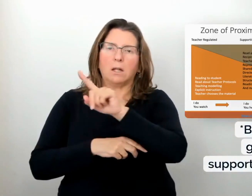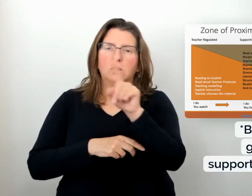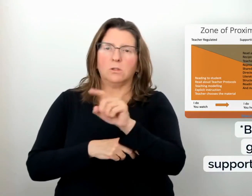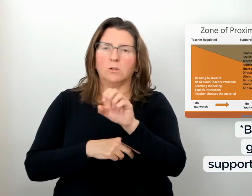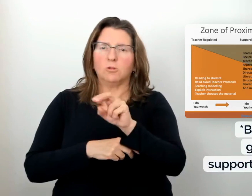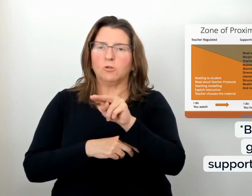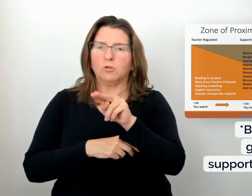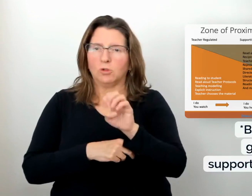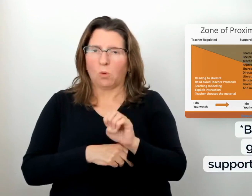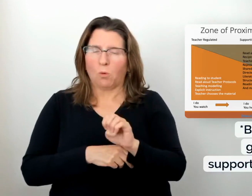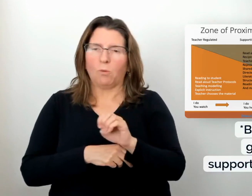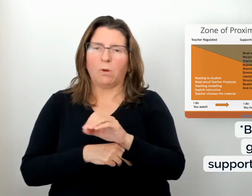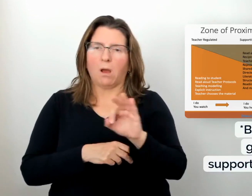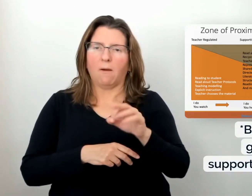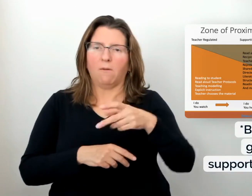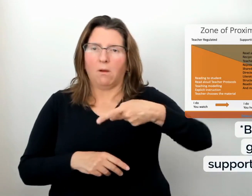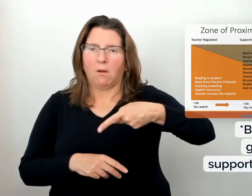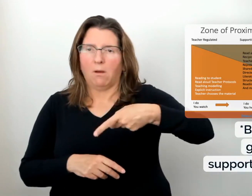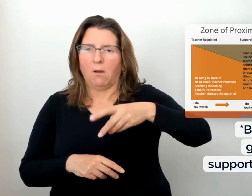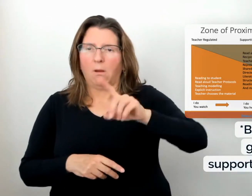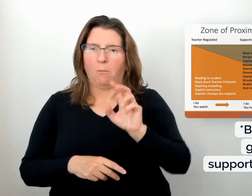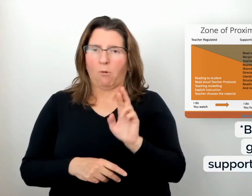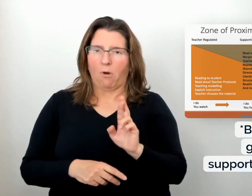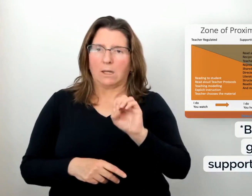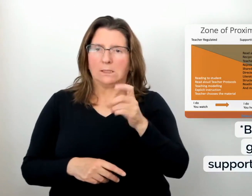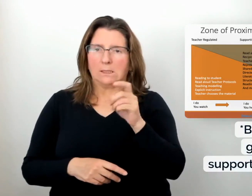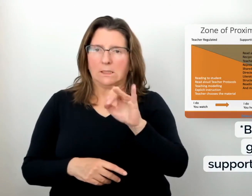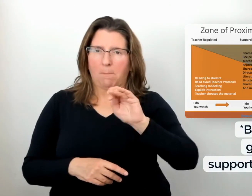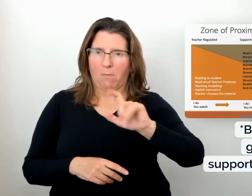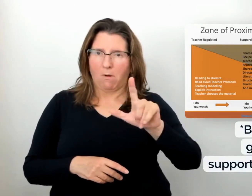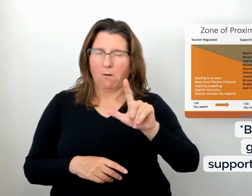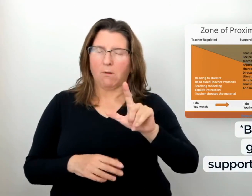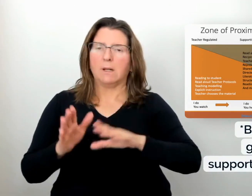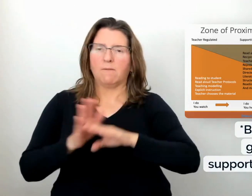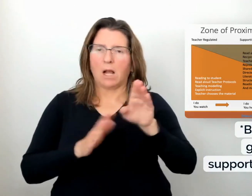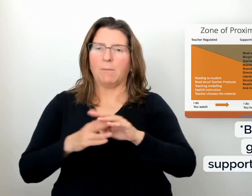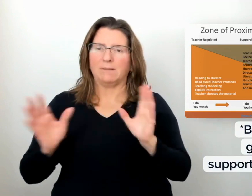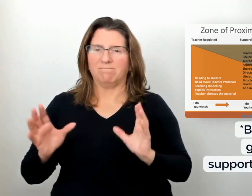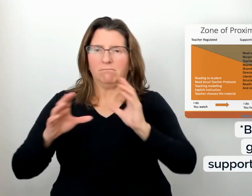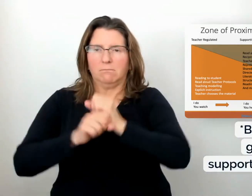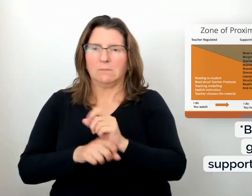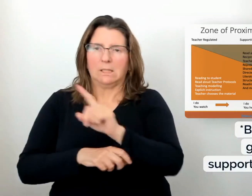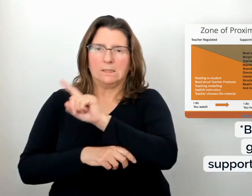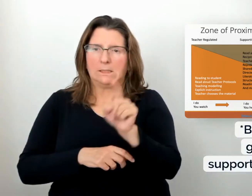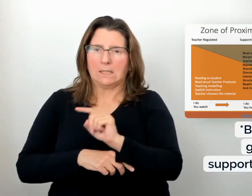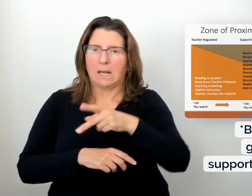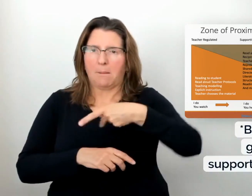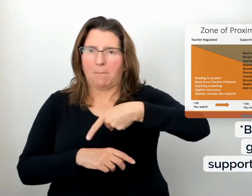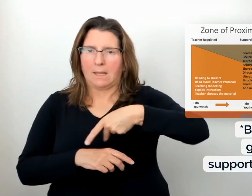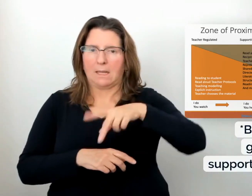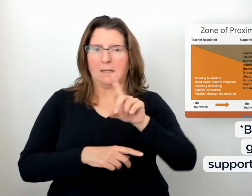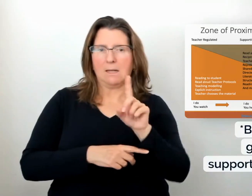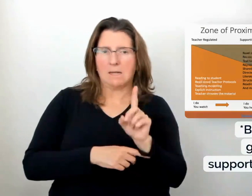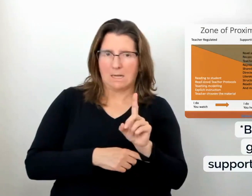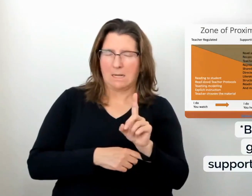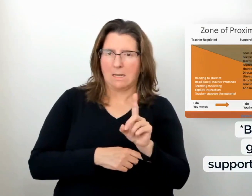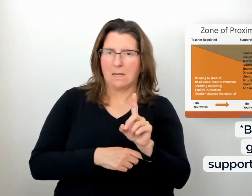We call that the Zone of Proximal Development.